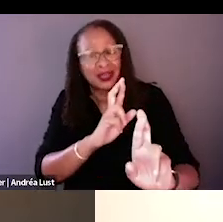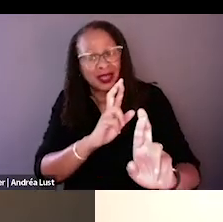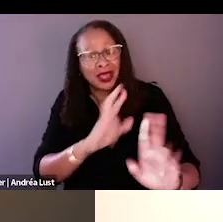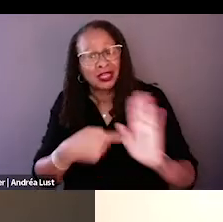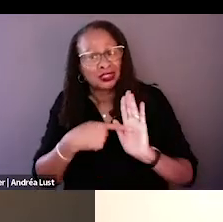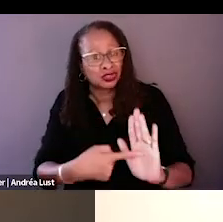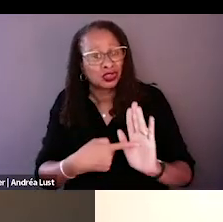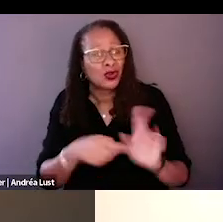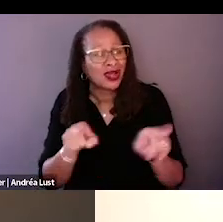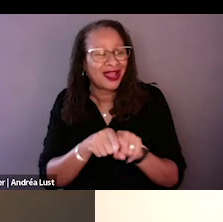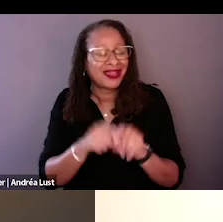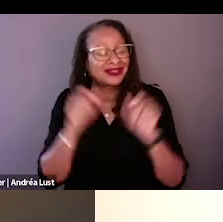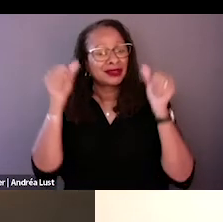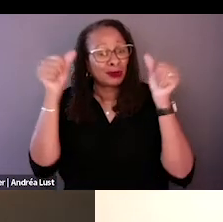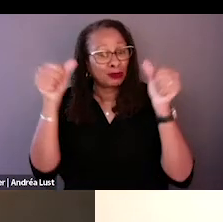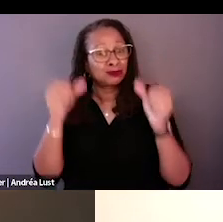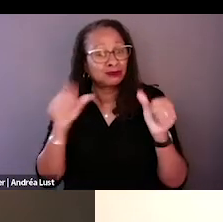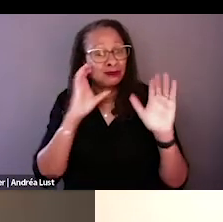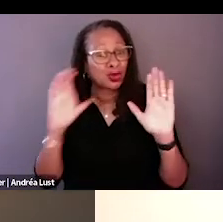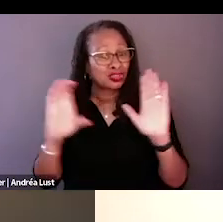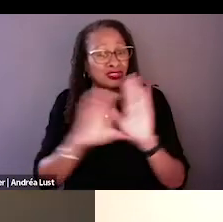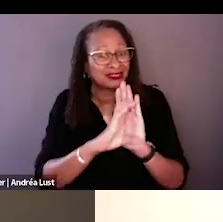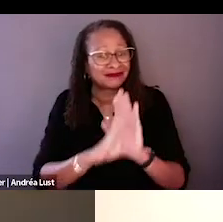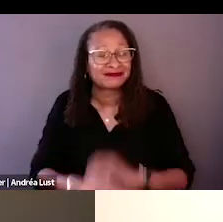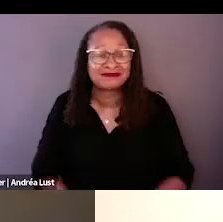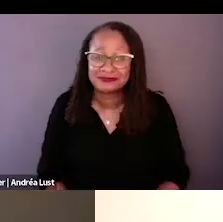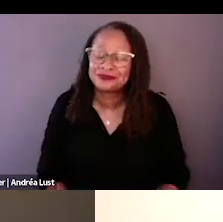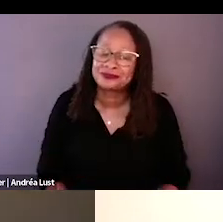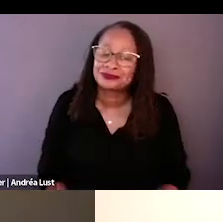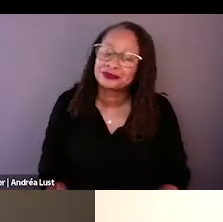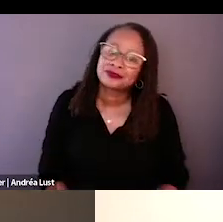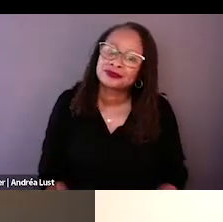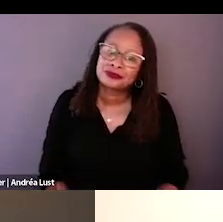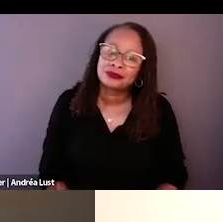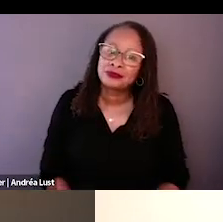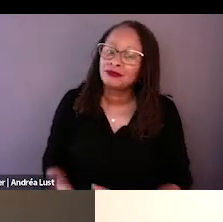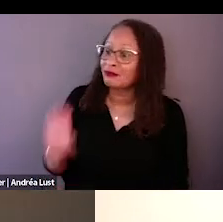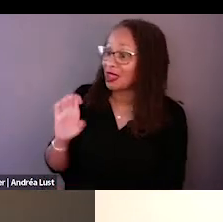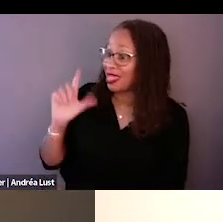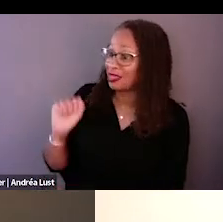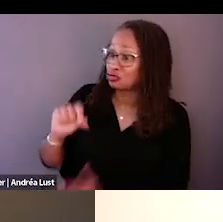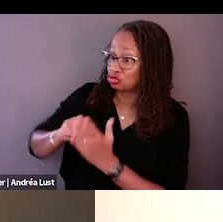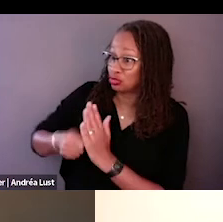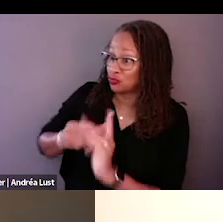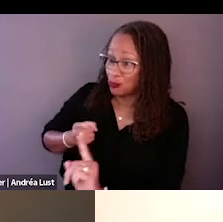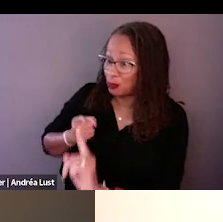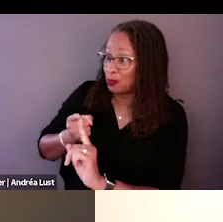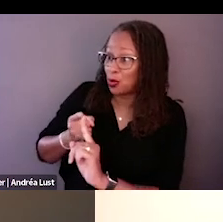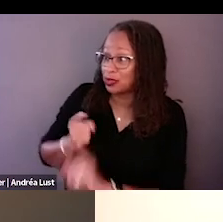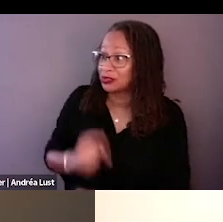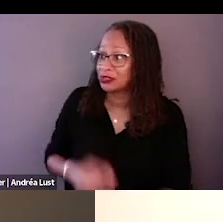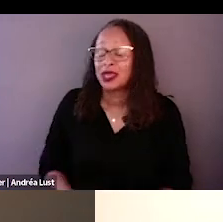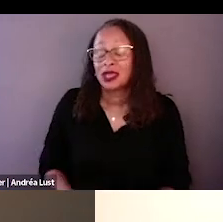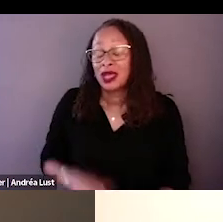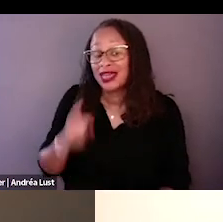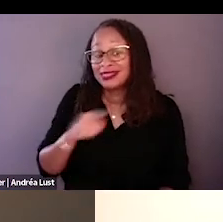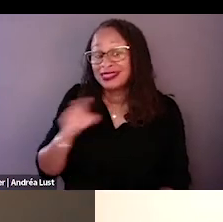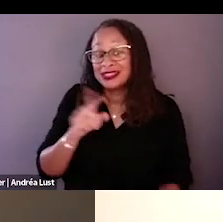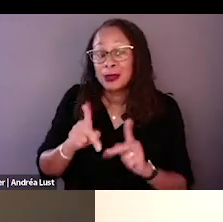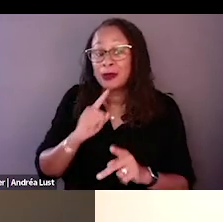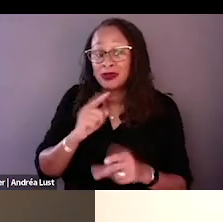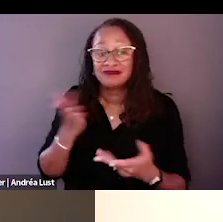something and seeing something, and of course, the most in this case that Glenn found this very long